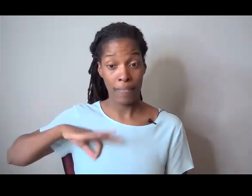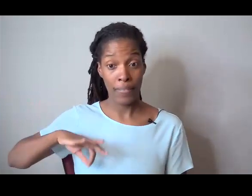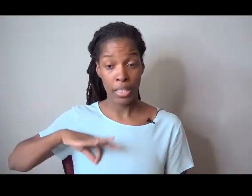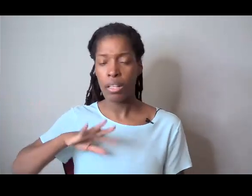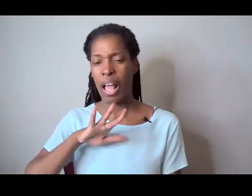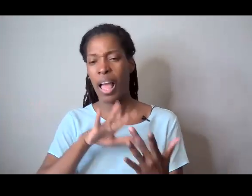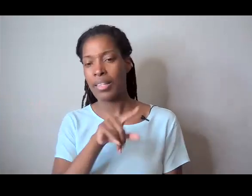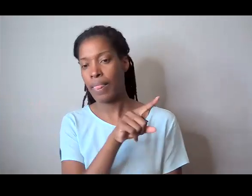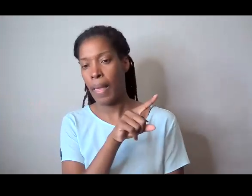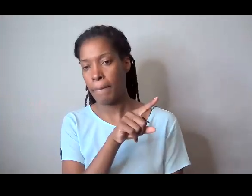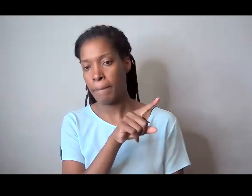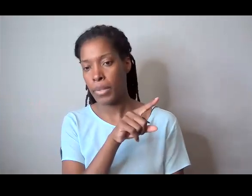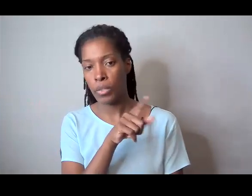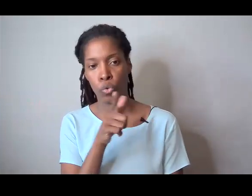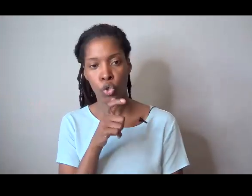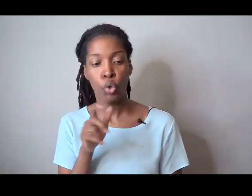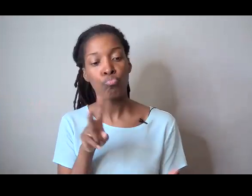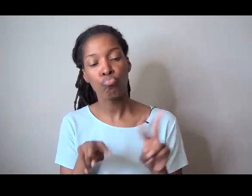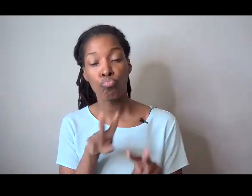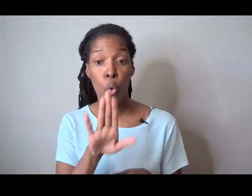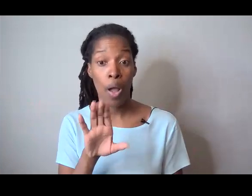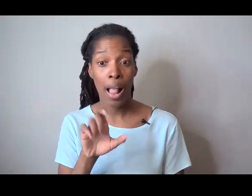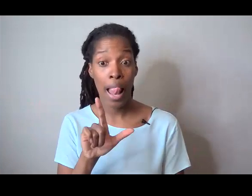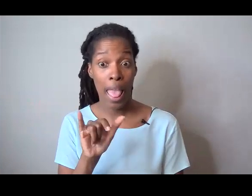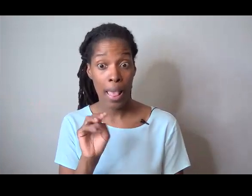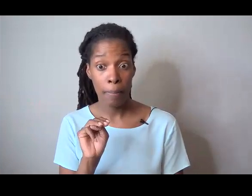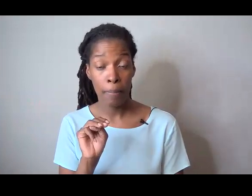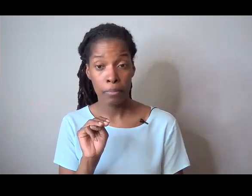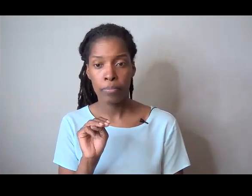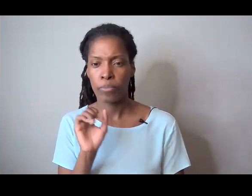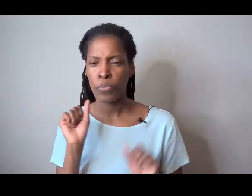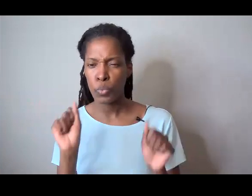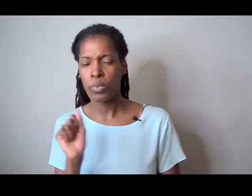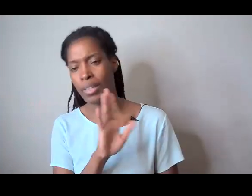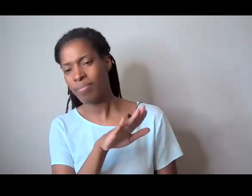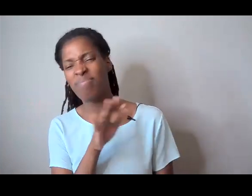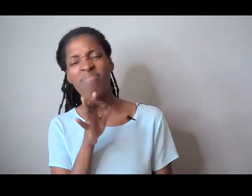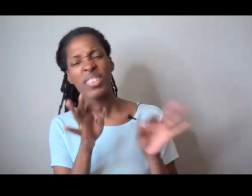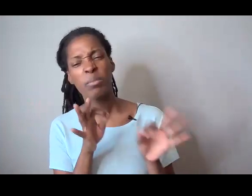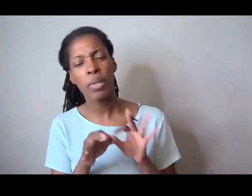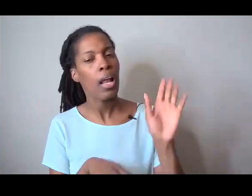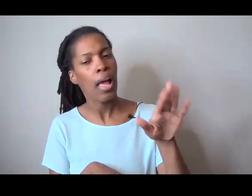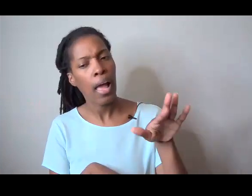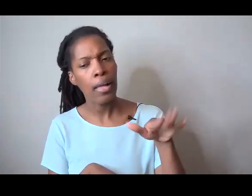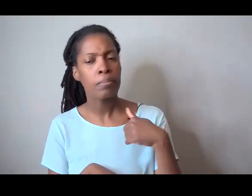oversees your claim so to say and you ask just kind of explain what you think the opening day is for your business